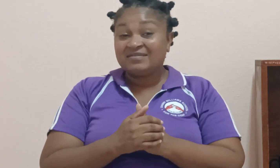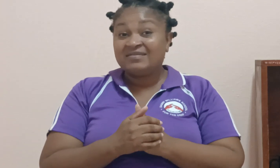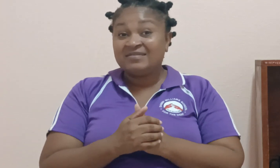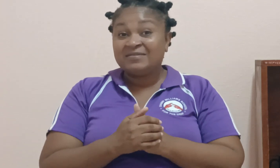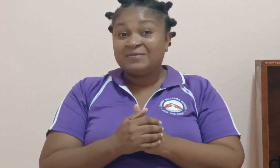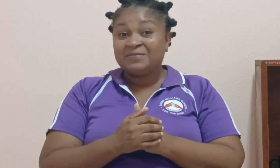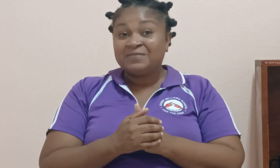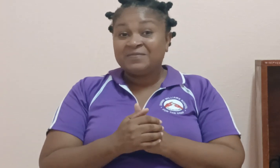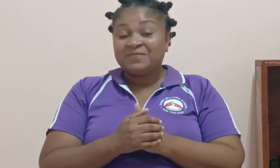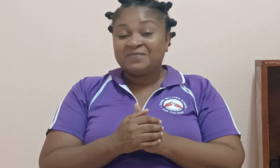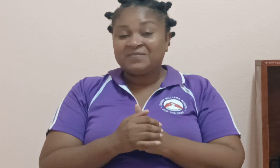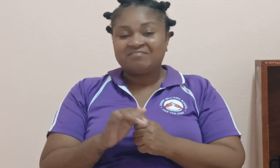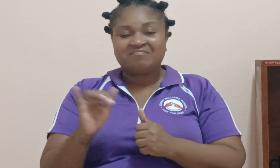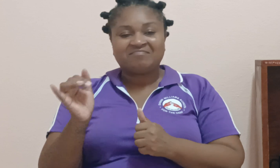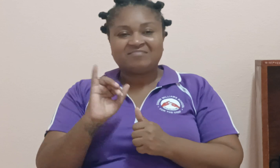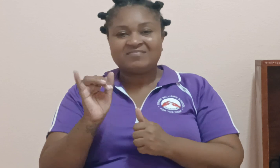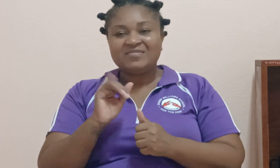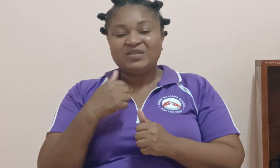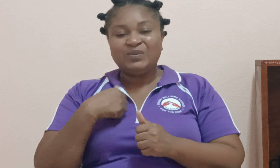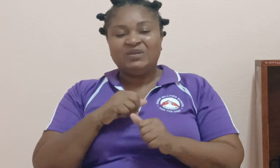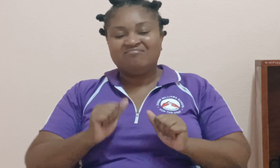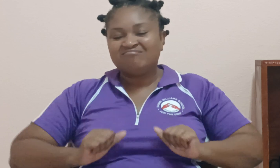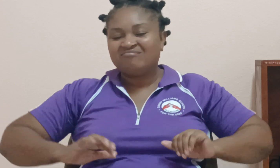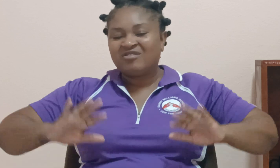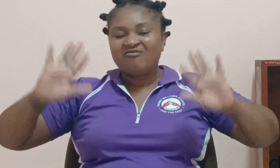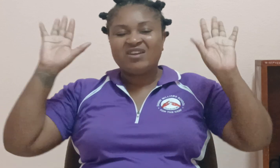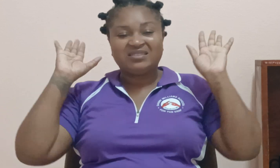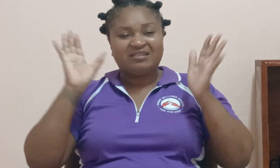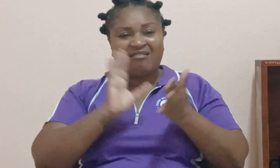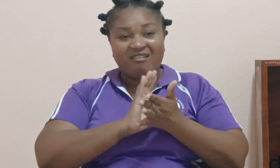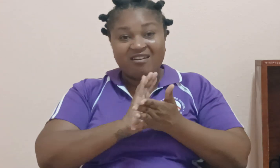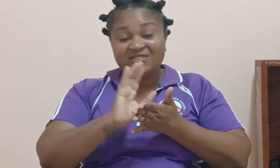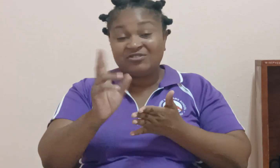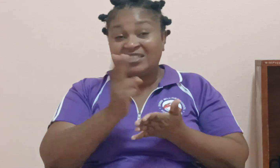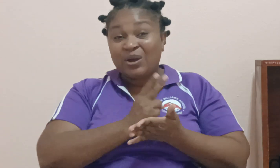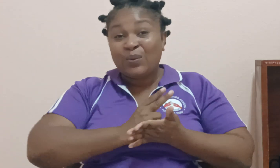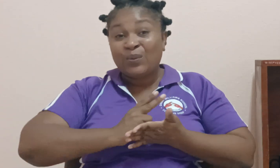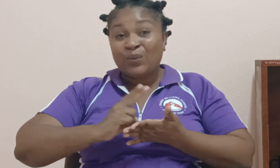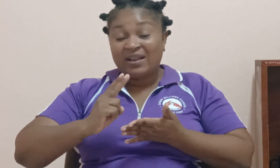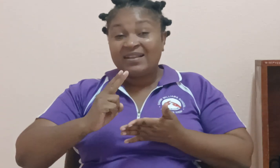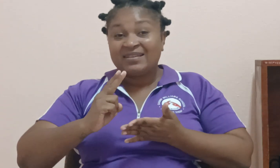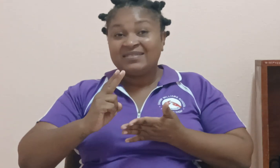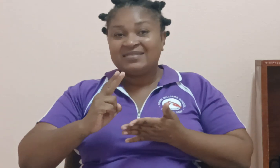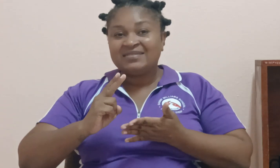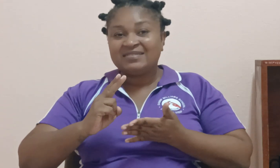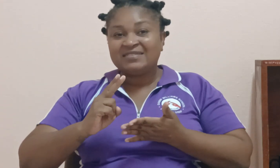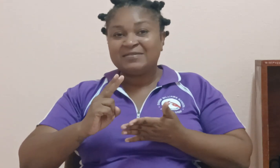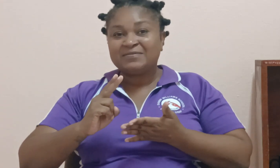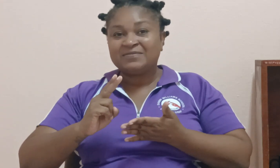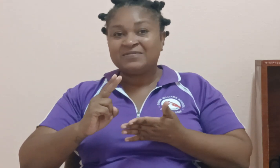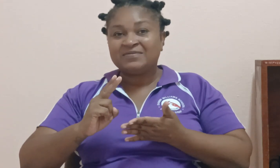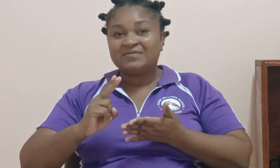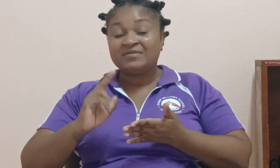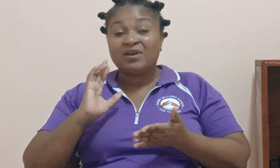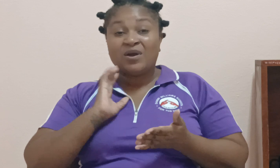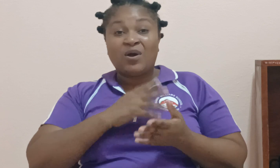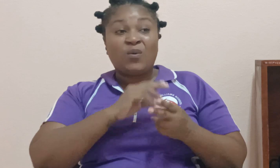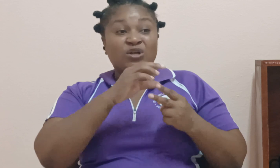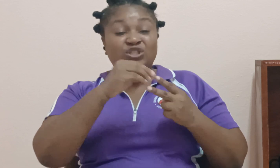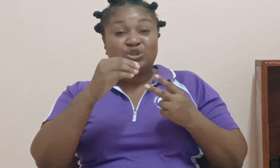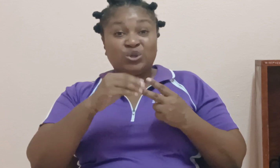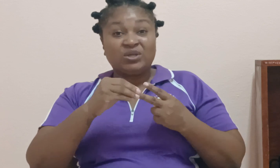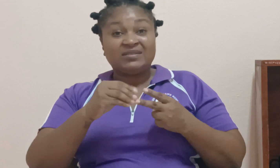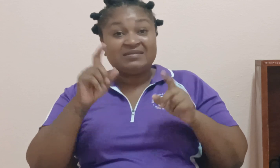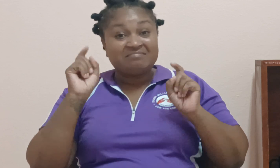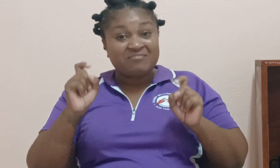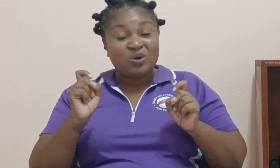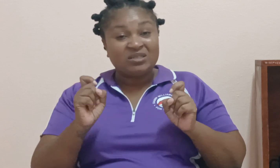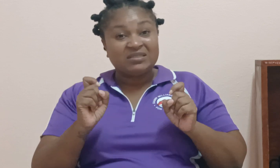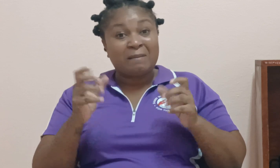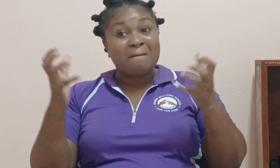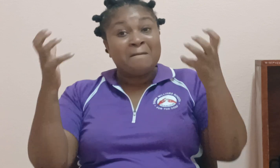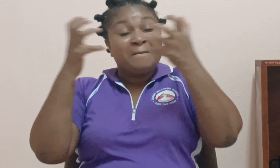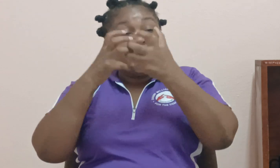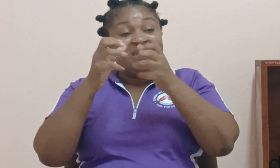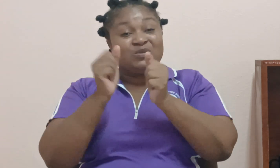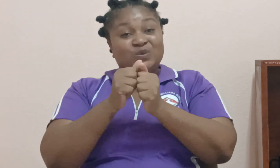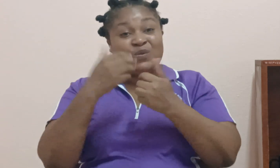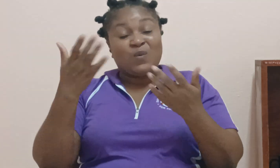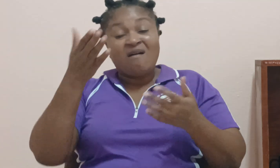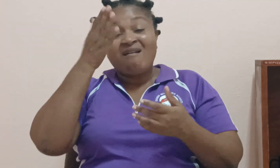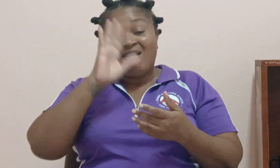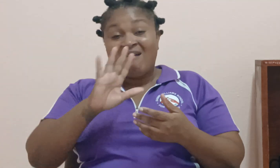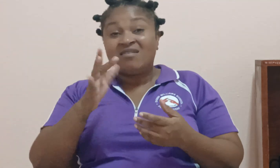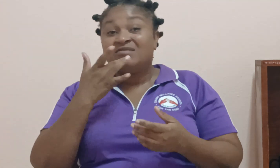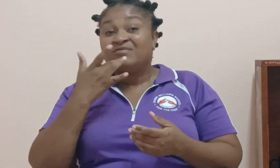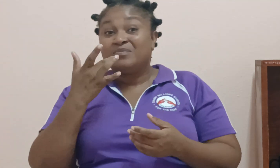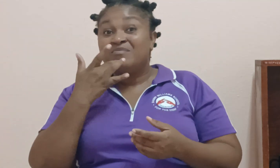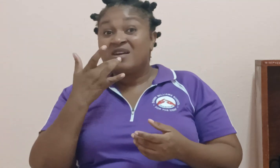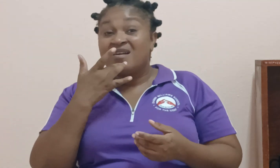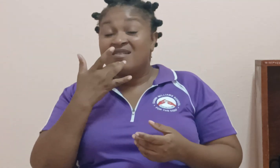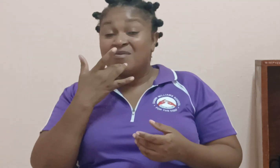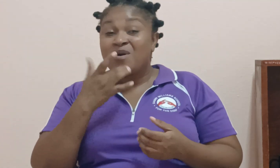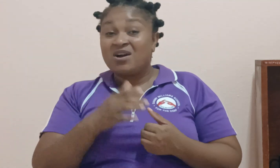As we surrender in consecration and holiness our choices will align with what God wants - it